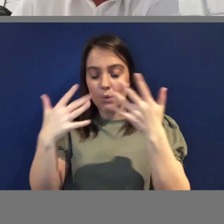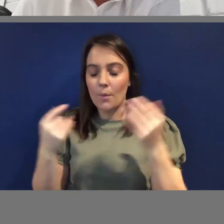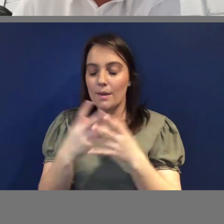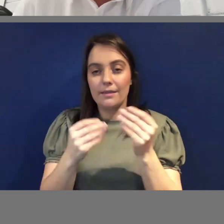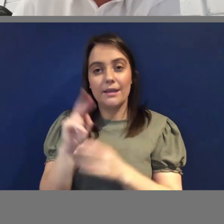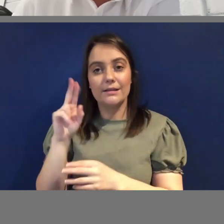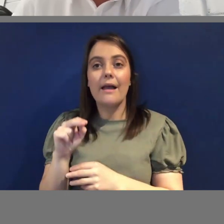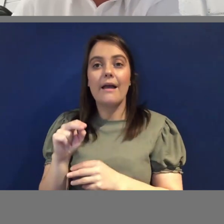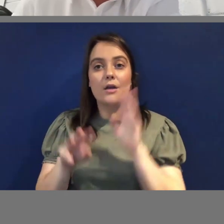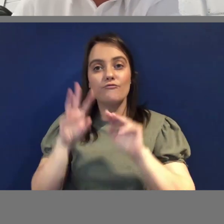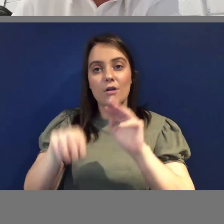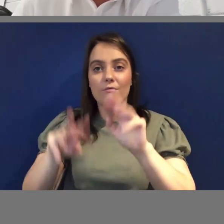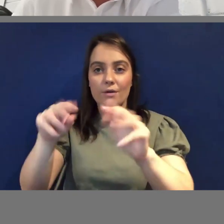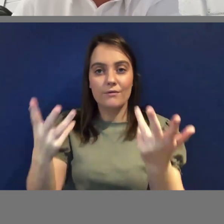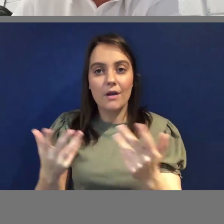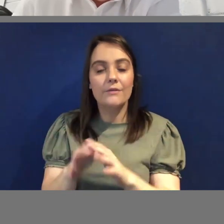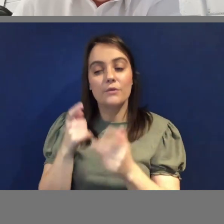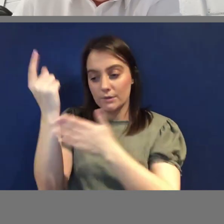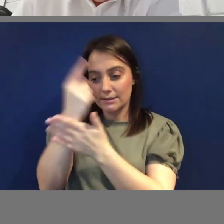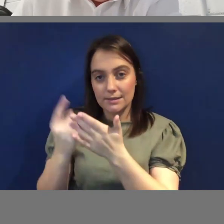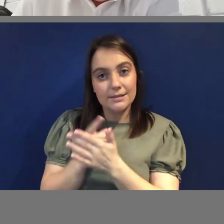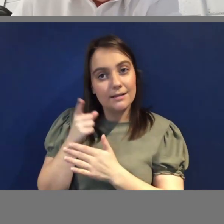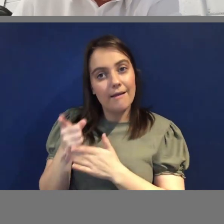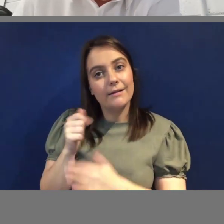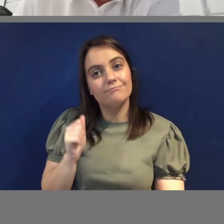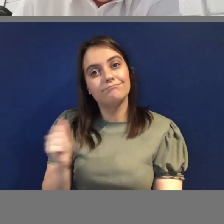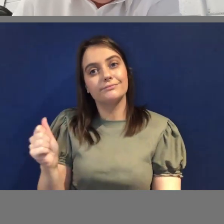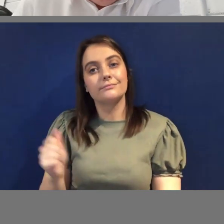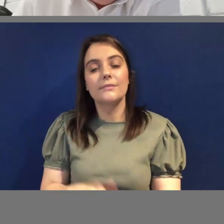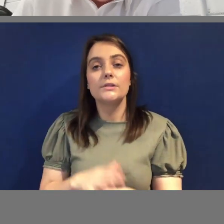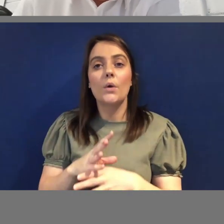relation to the design of our access controls and intercoms we have positioning so locating